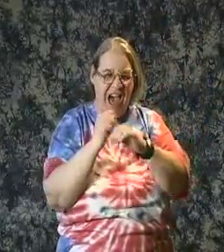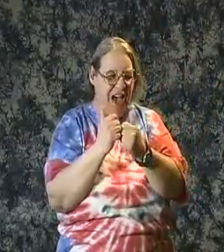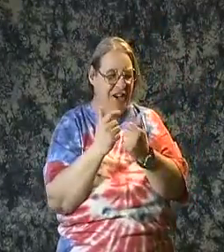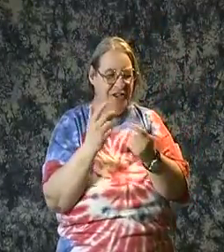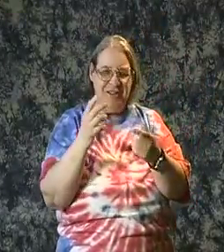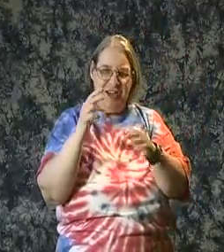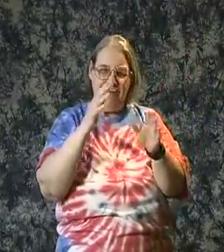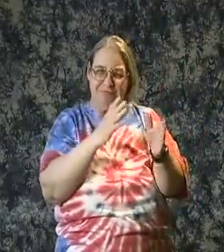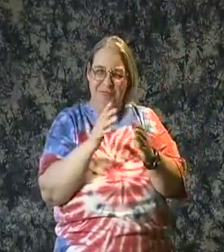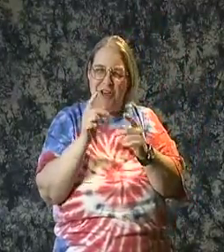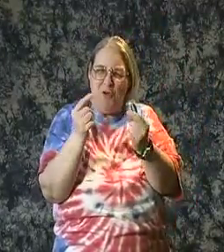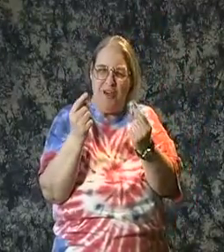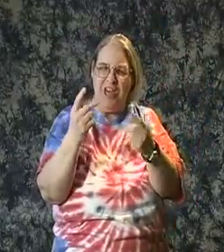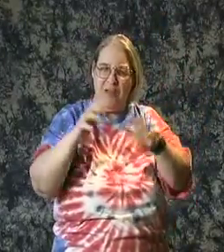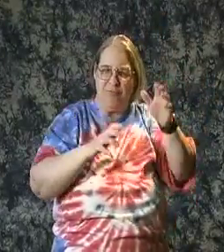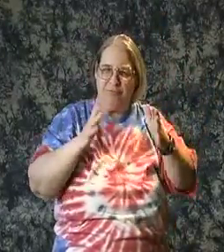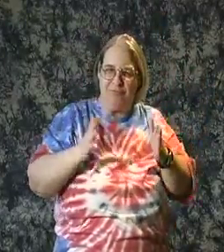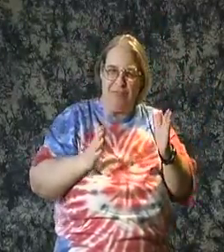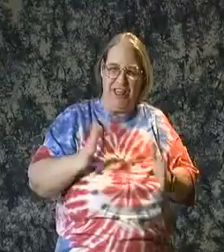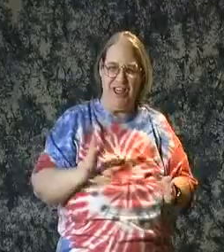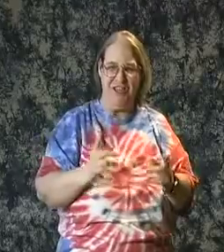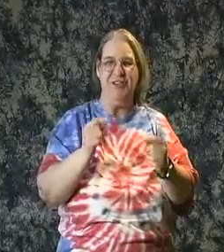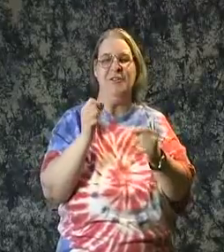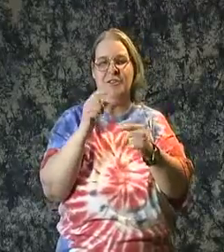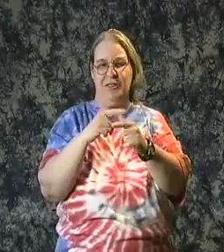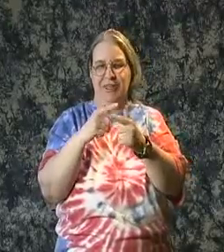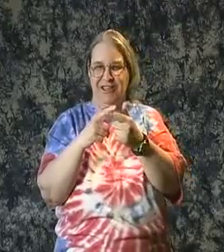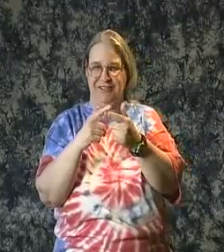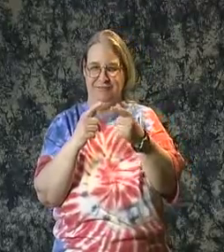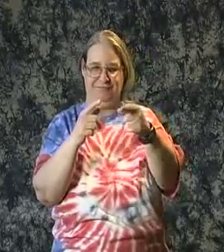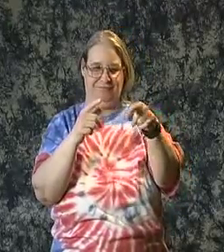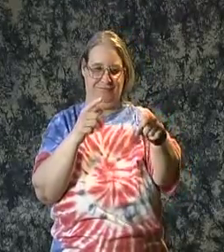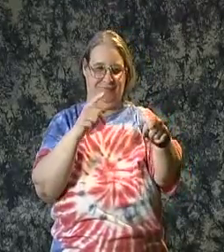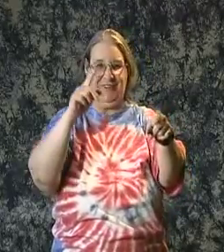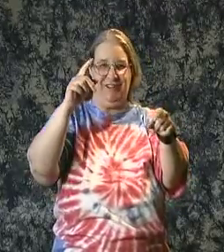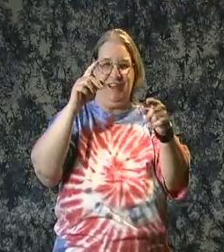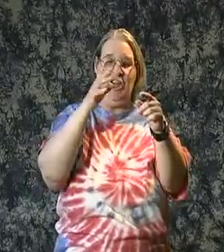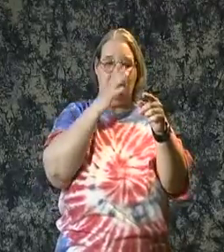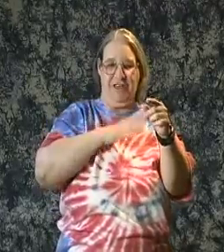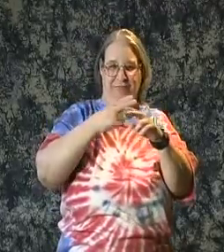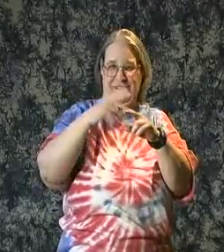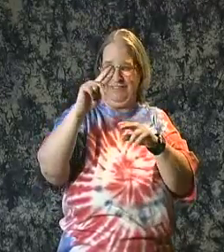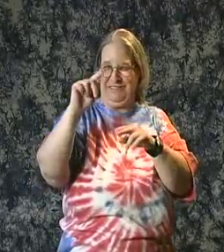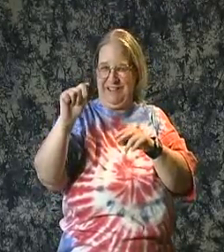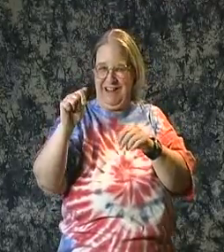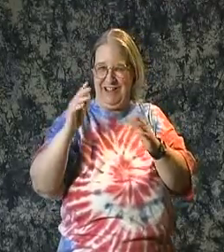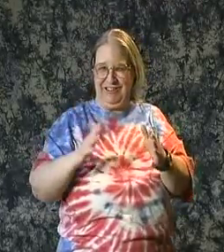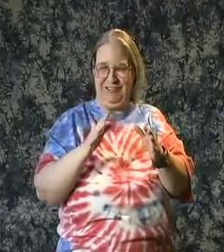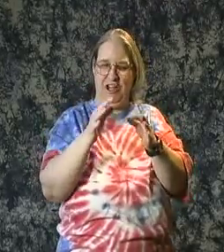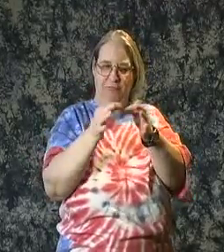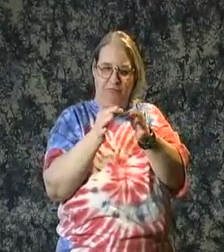I was there to learn the basics from a teaching assistant, or a TA,